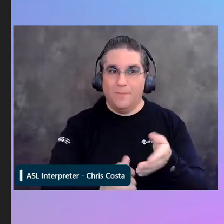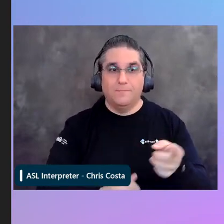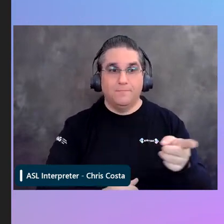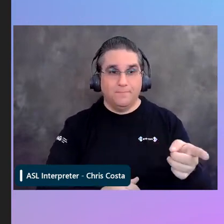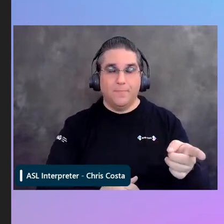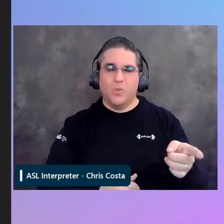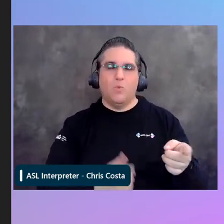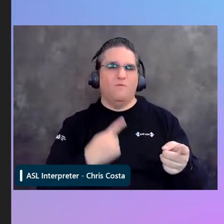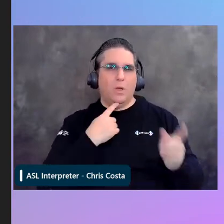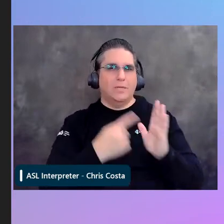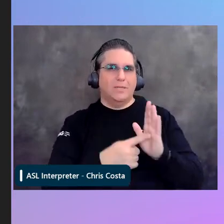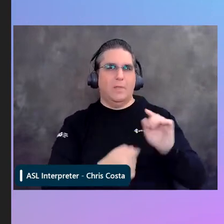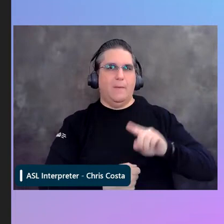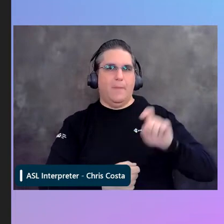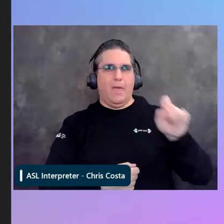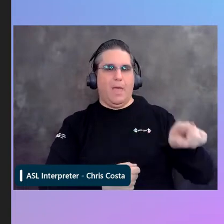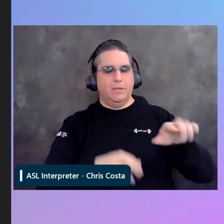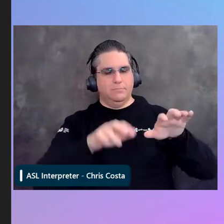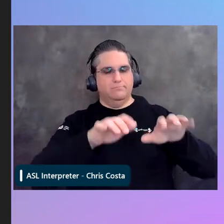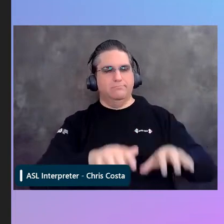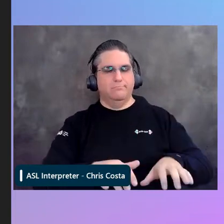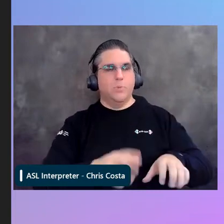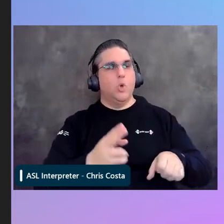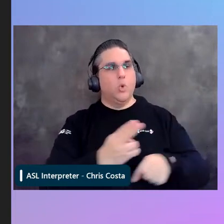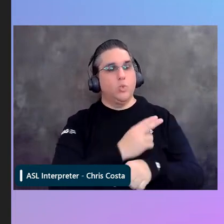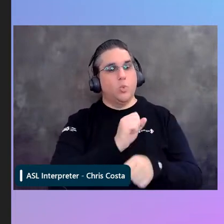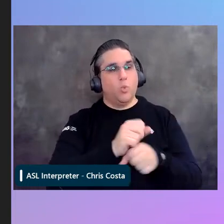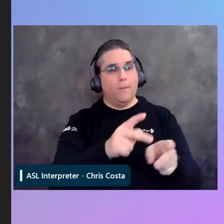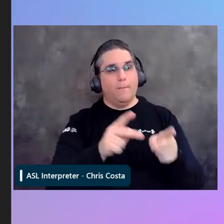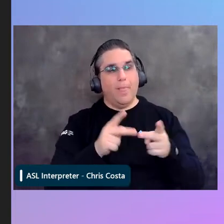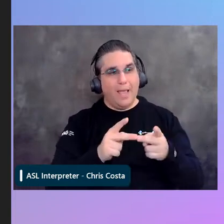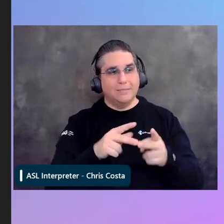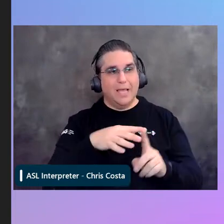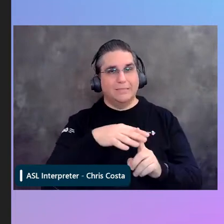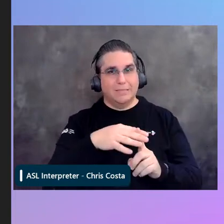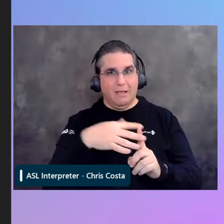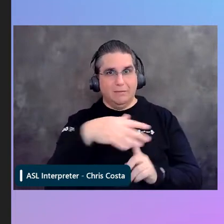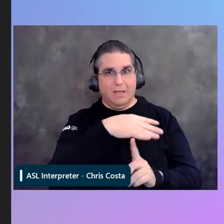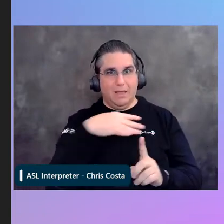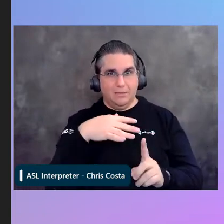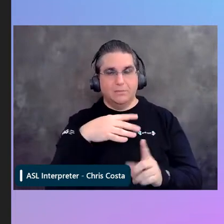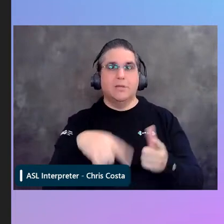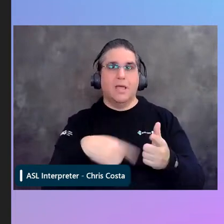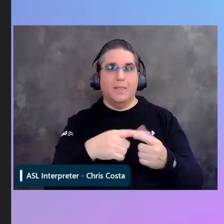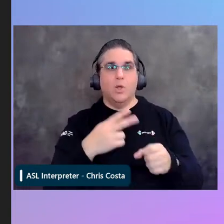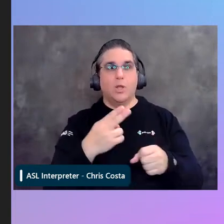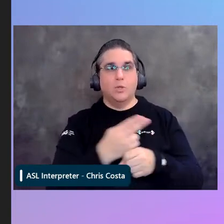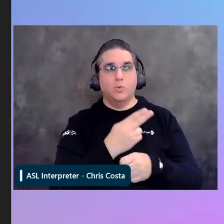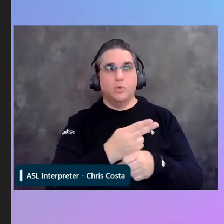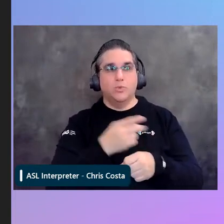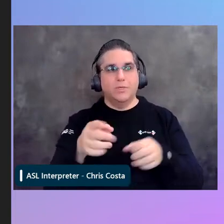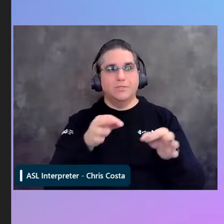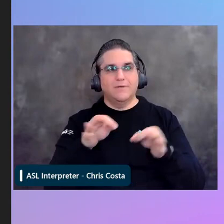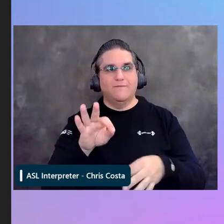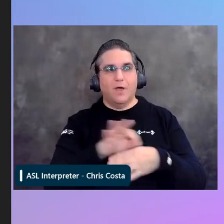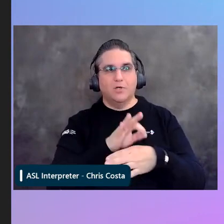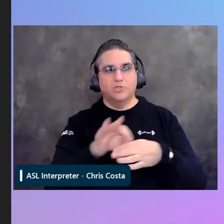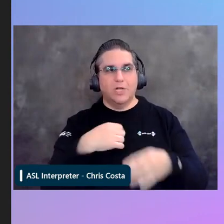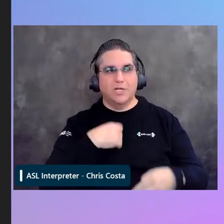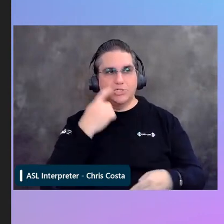the workplace as context and explain how to use the function we just wrote GitHub copilot